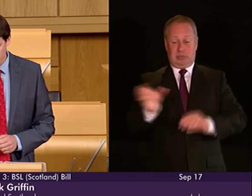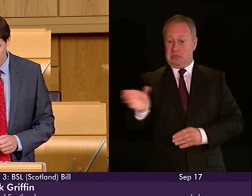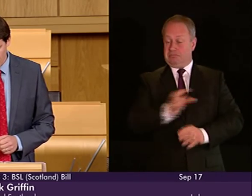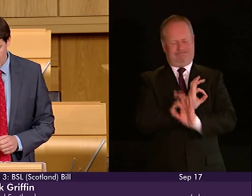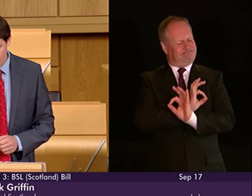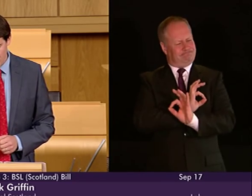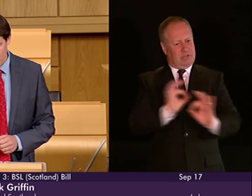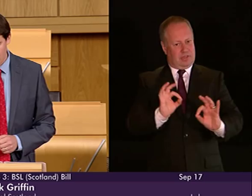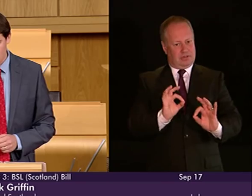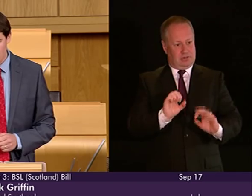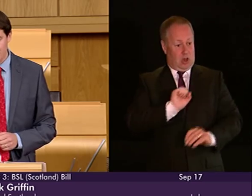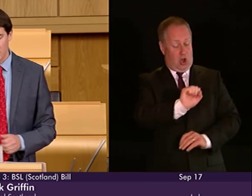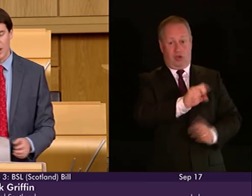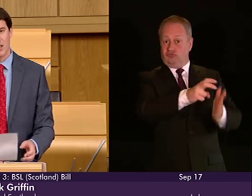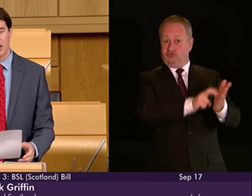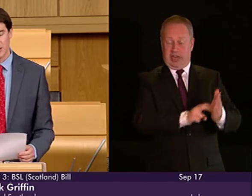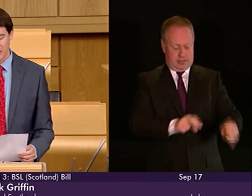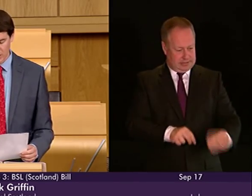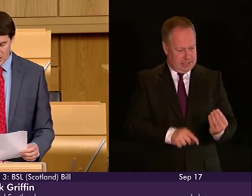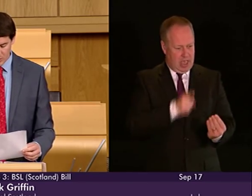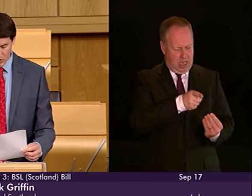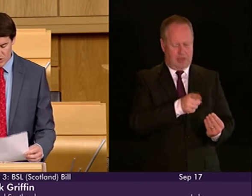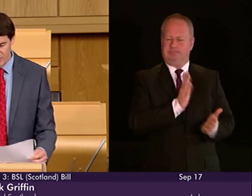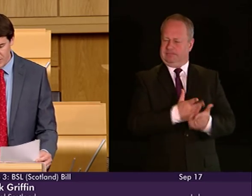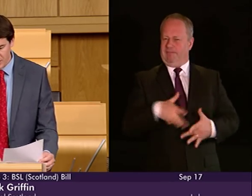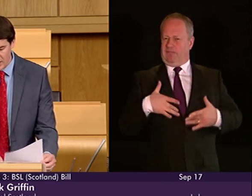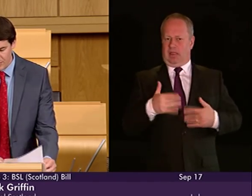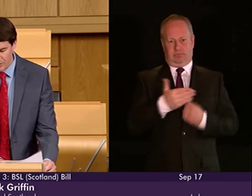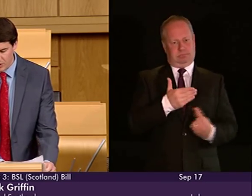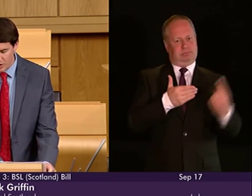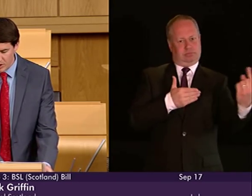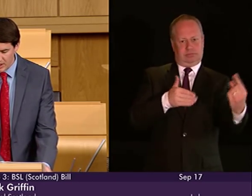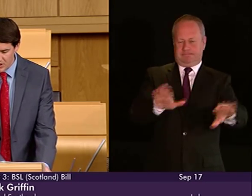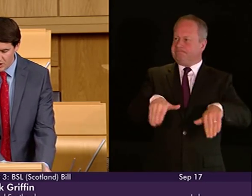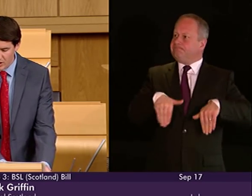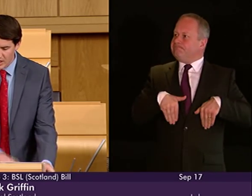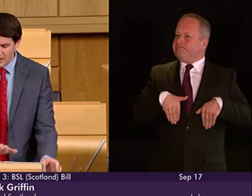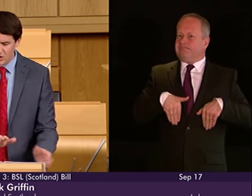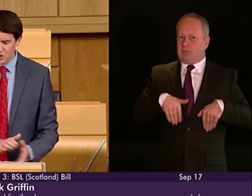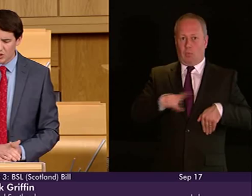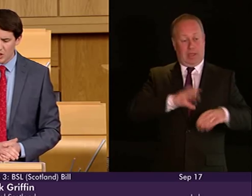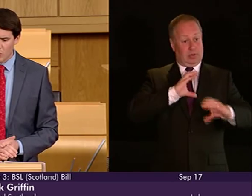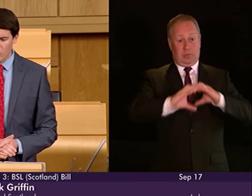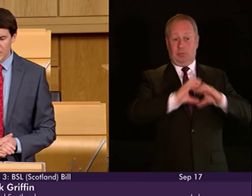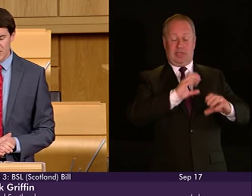hospital records that she felt isolated because of the lack of communication. That is just